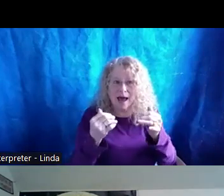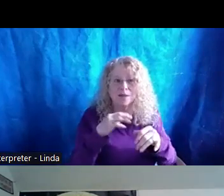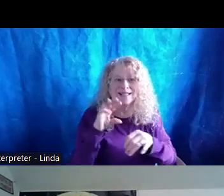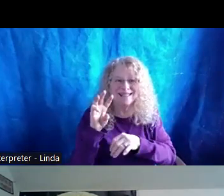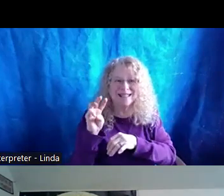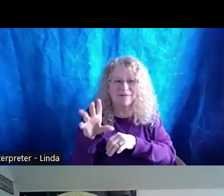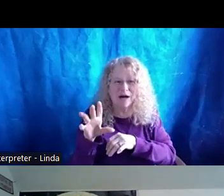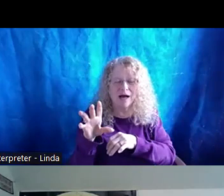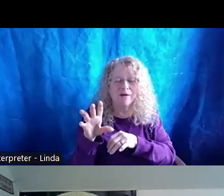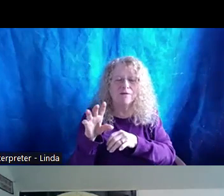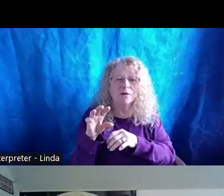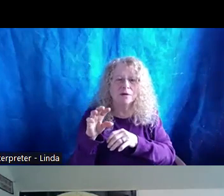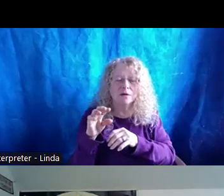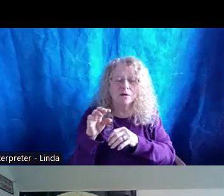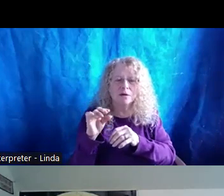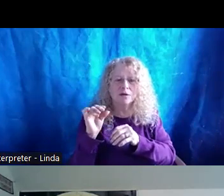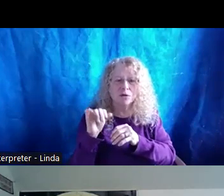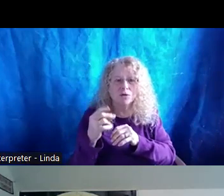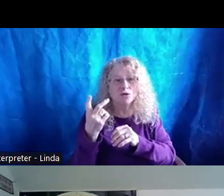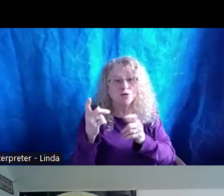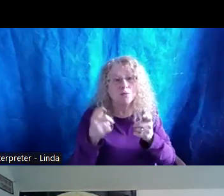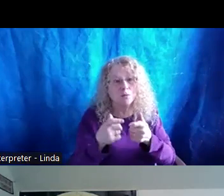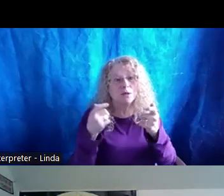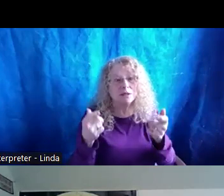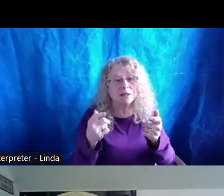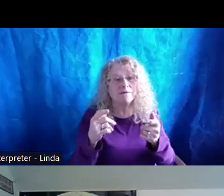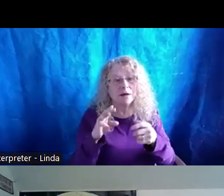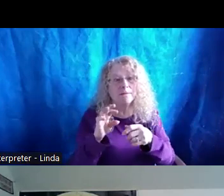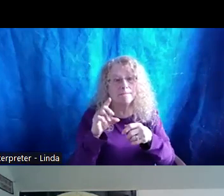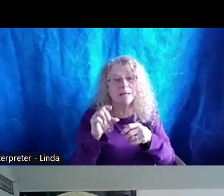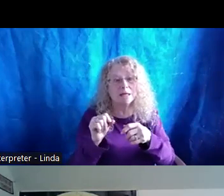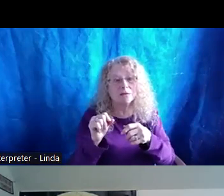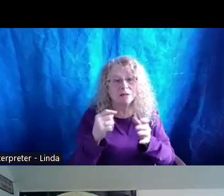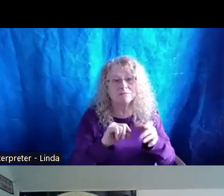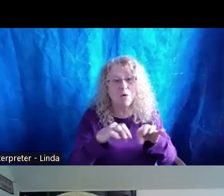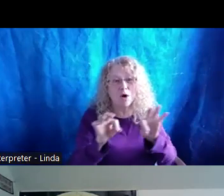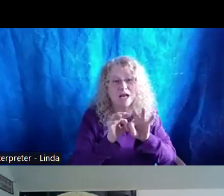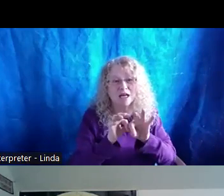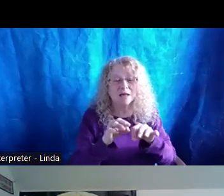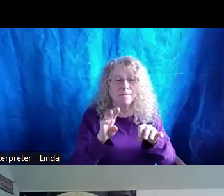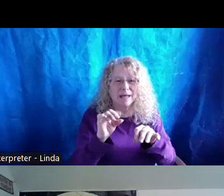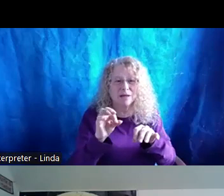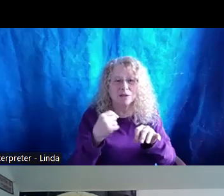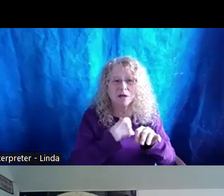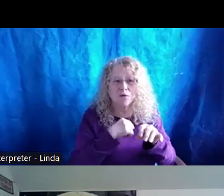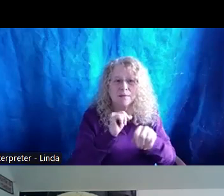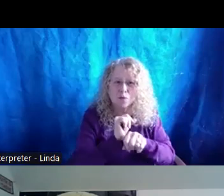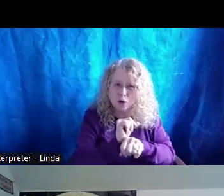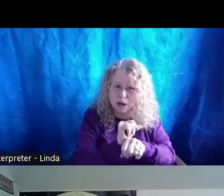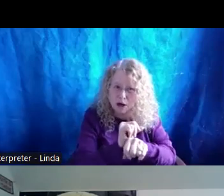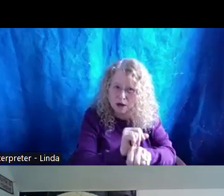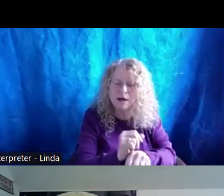THOSE ARE THE BILLS WE HAVE BEEN CURRENTLY FOLLOWING WITH THIS SESSION. THAT IS WHAT